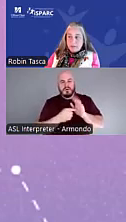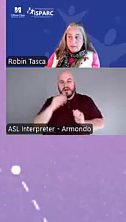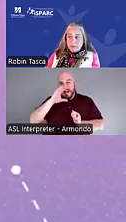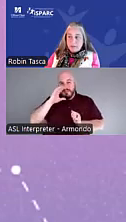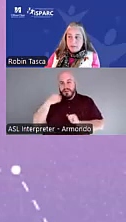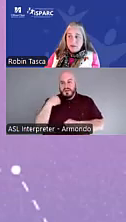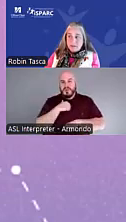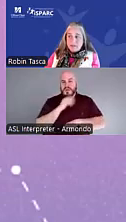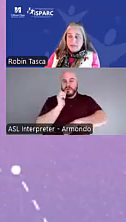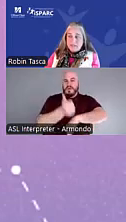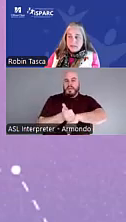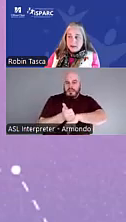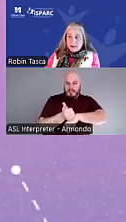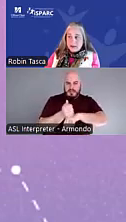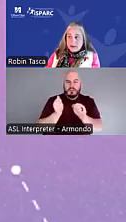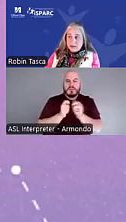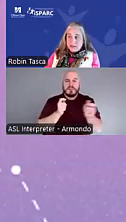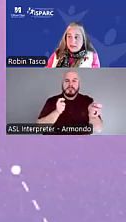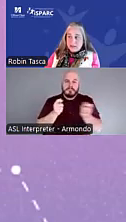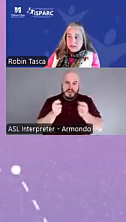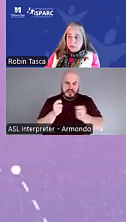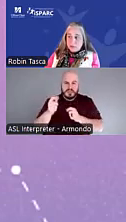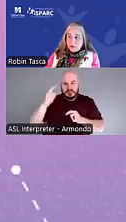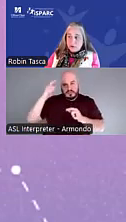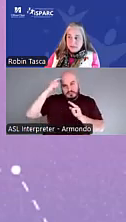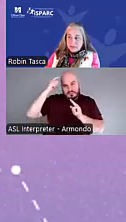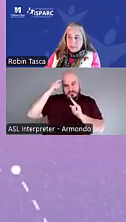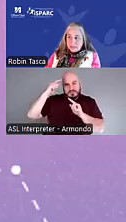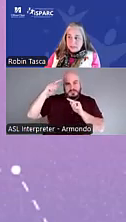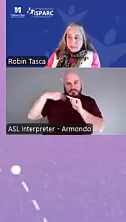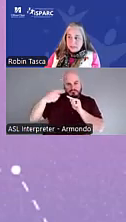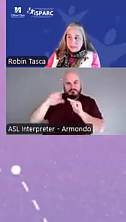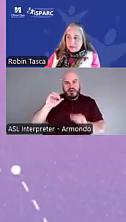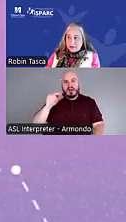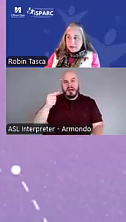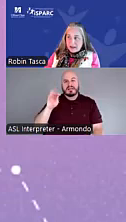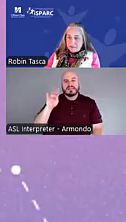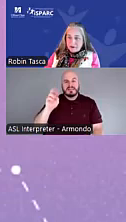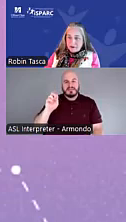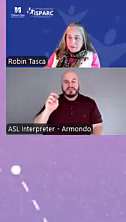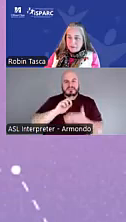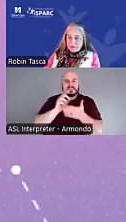managing cognitive design in one of our research centers about a year and a half ago.